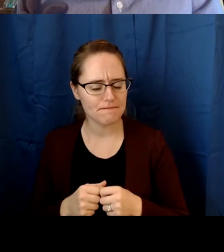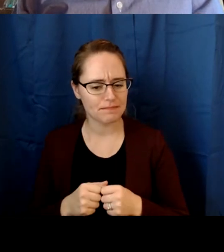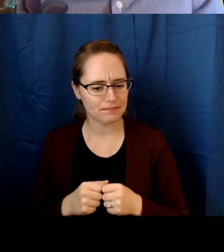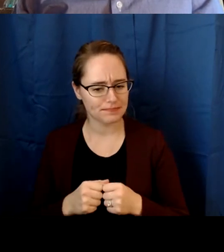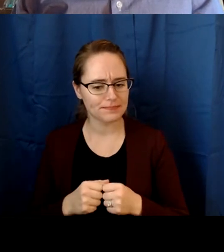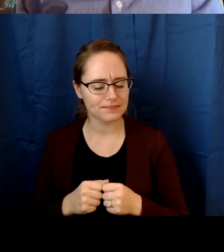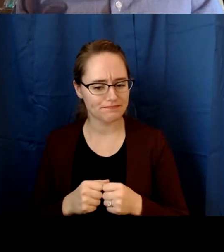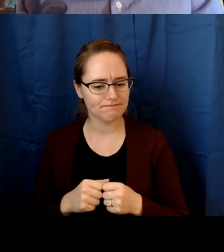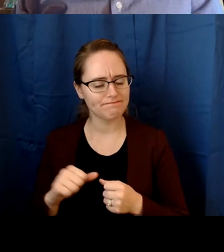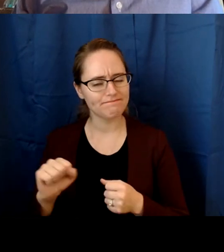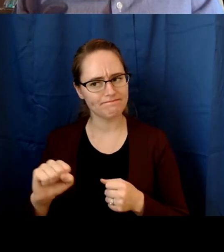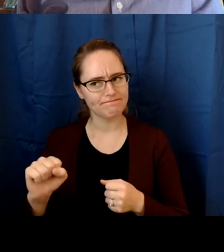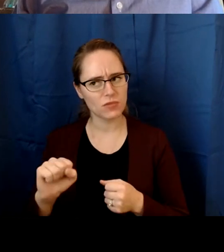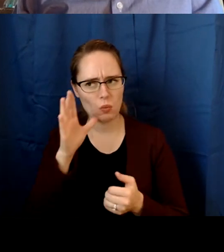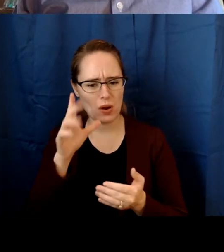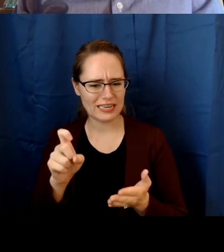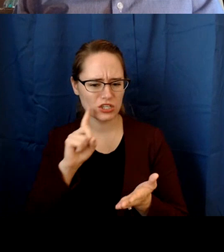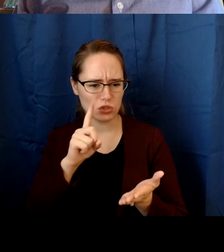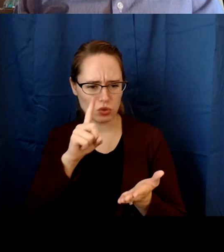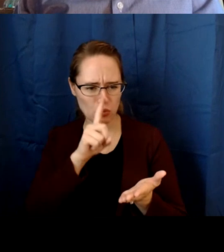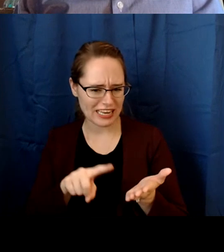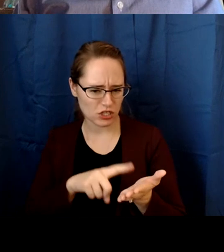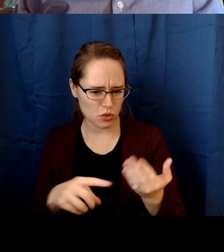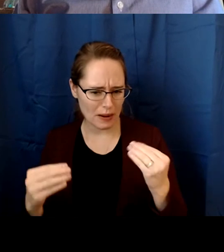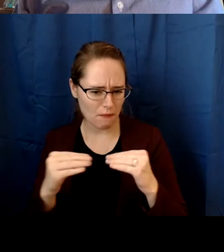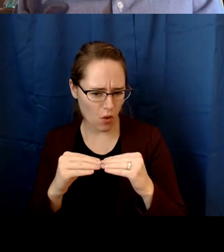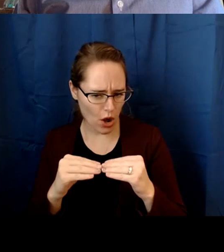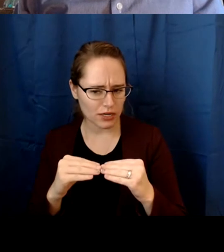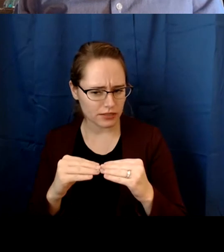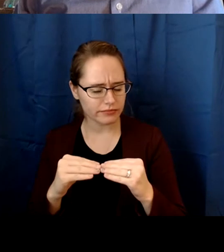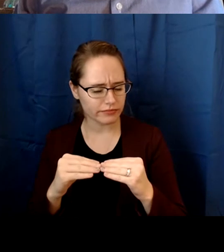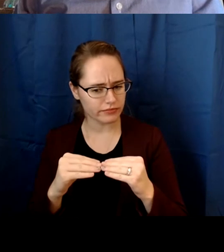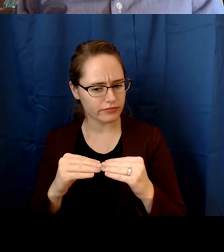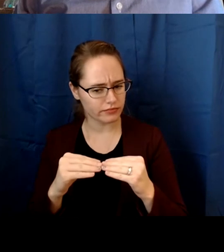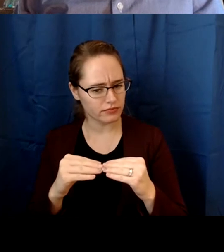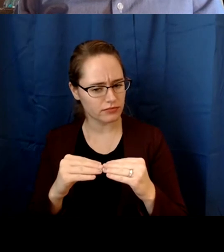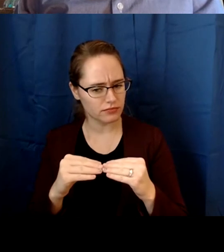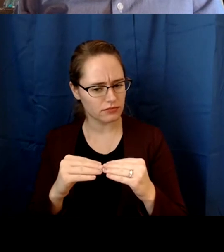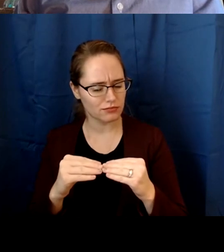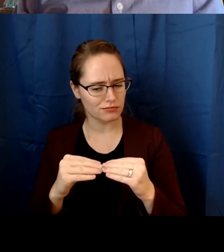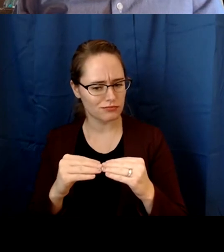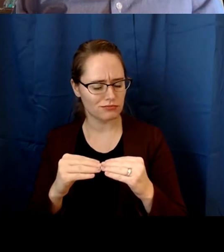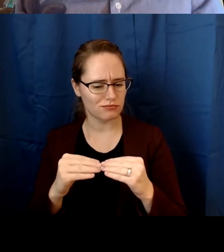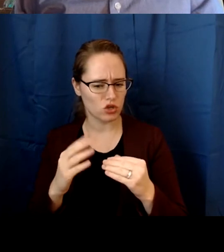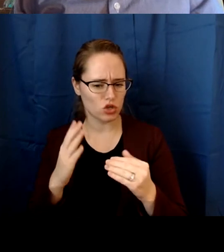Yeah, I'd have to look into that, for sure, to know how best to handle that.